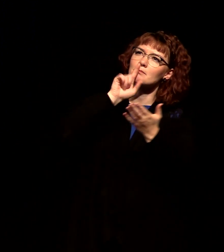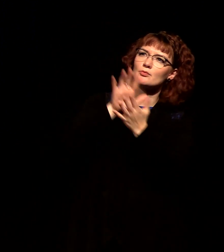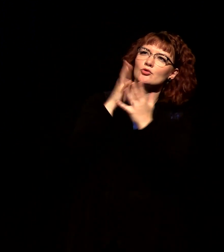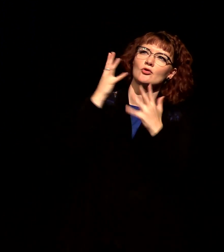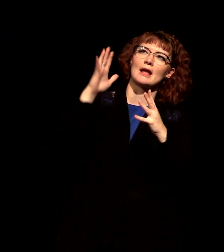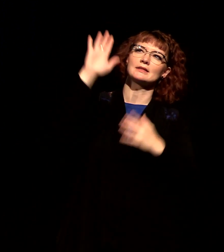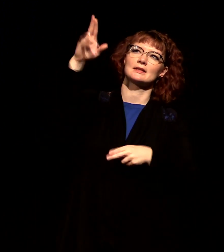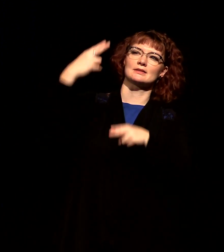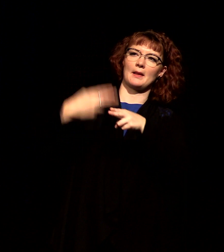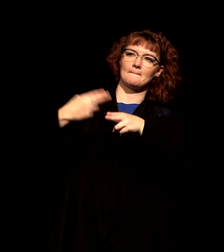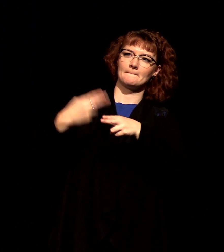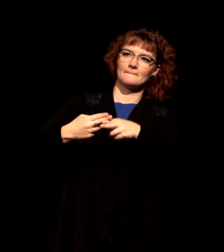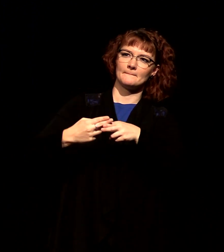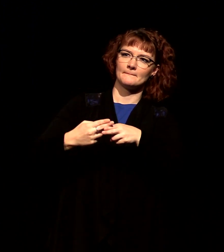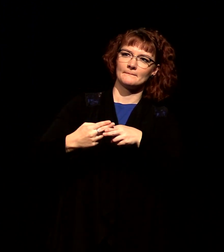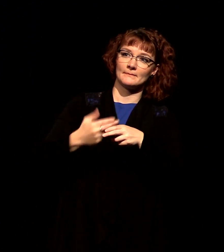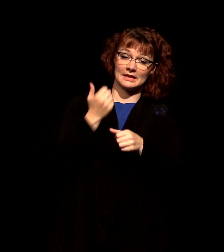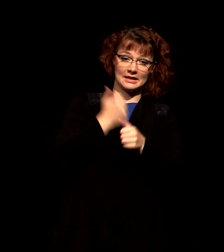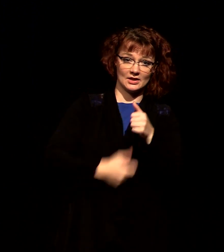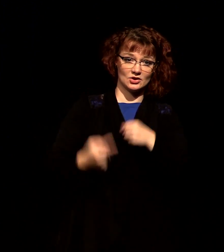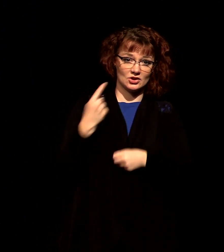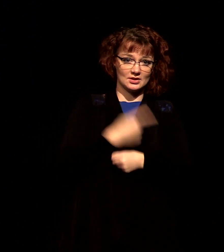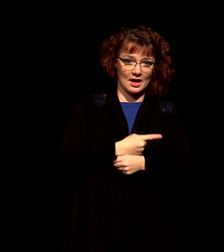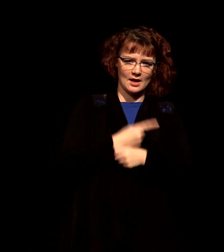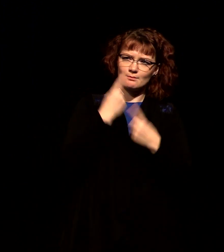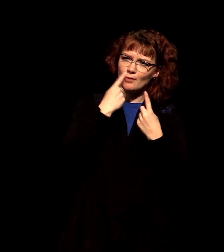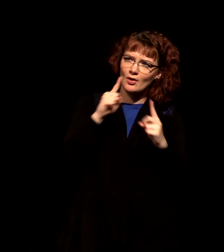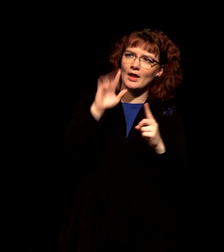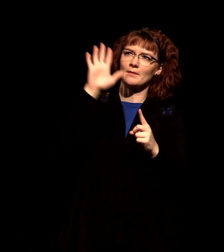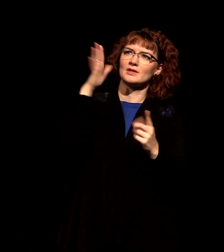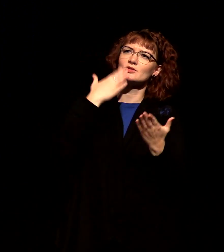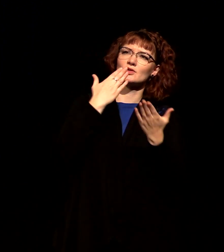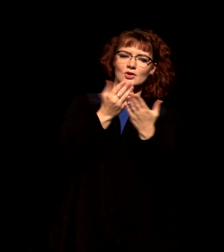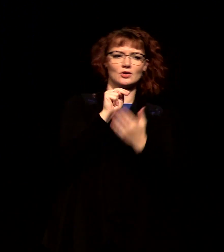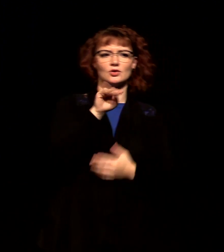saves, publish his glorious deeds among the nations tell